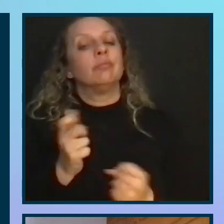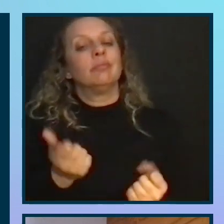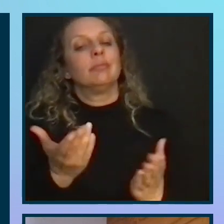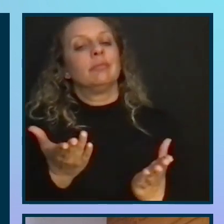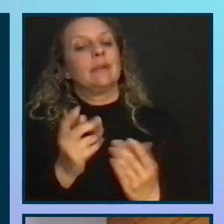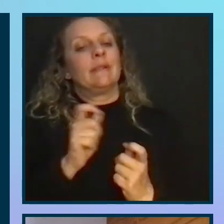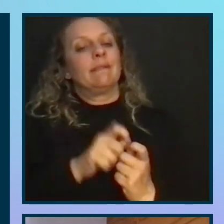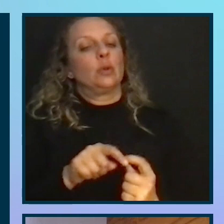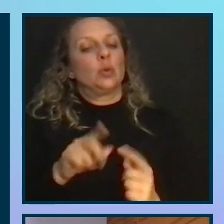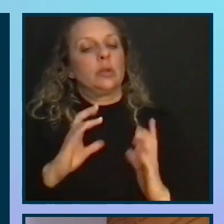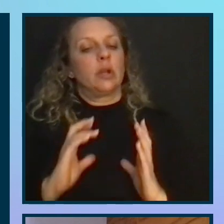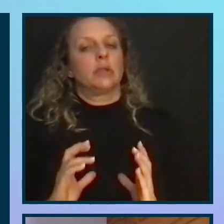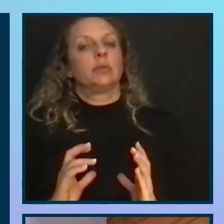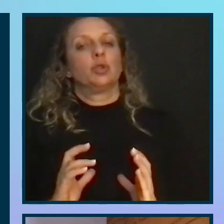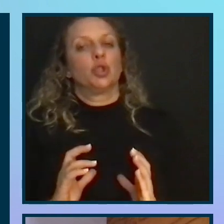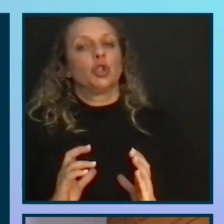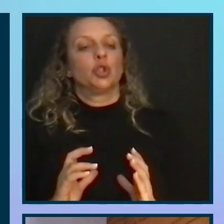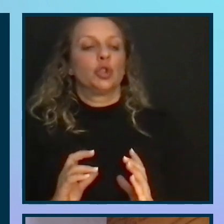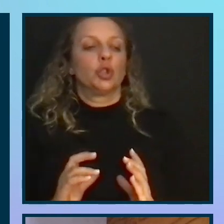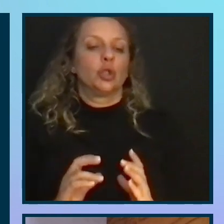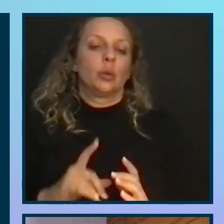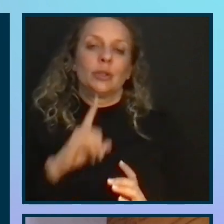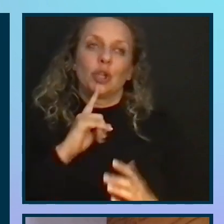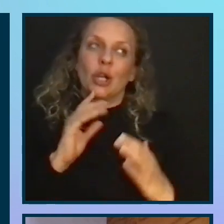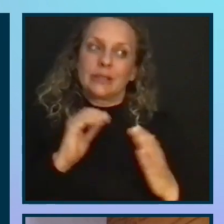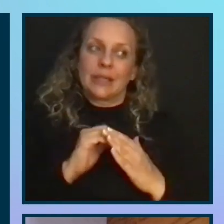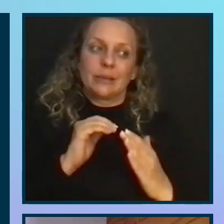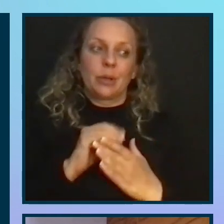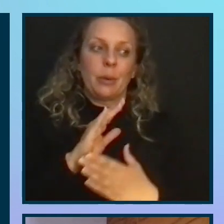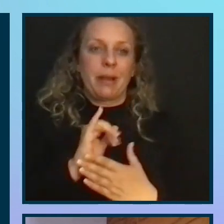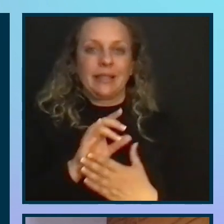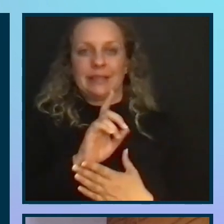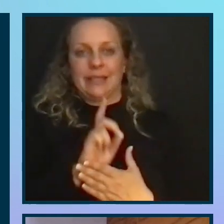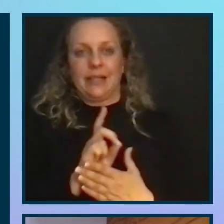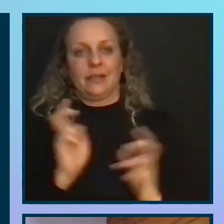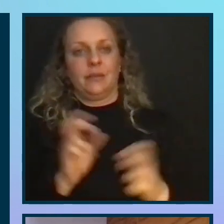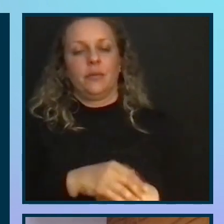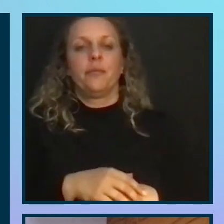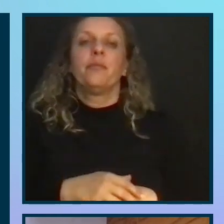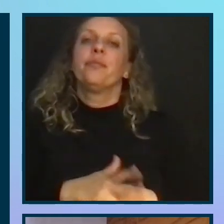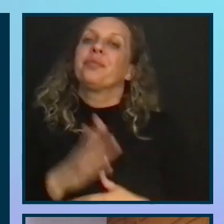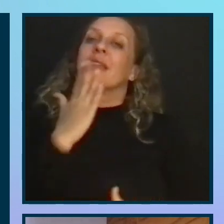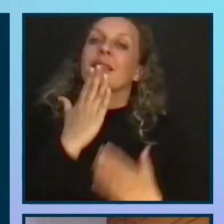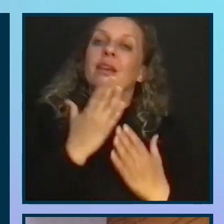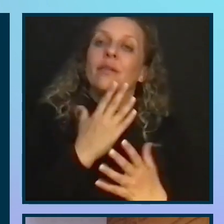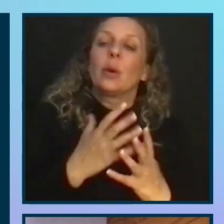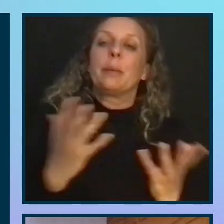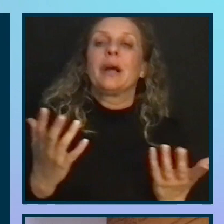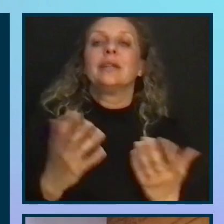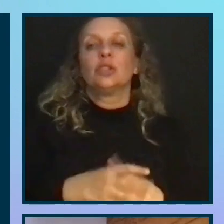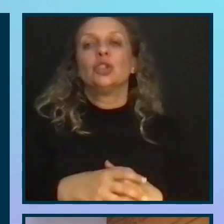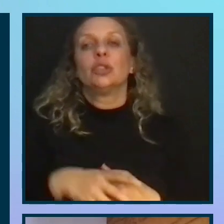to our customers, which are accessible by design. Thank you very much for listening